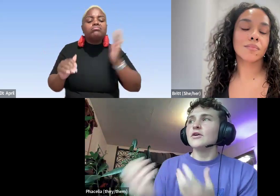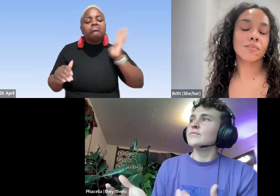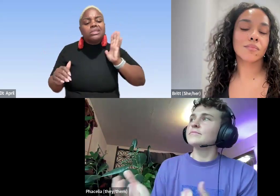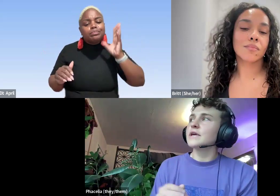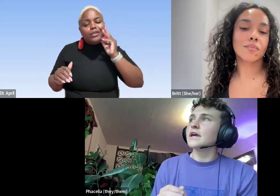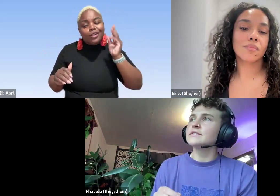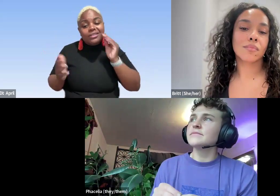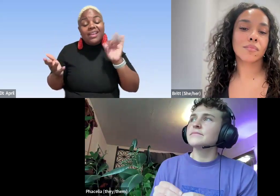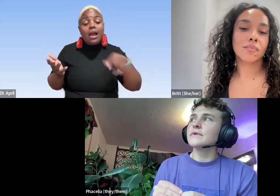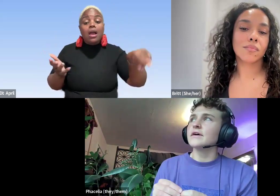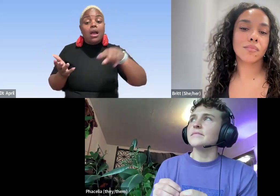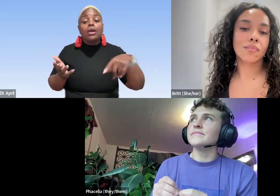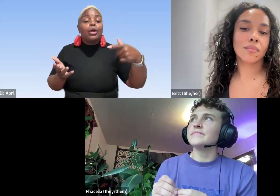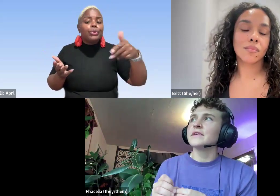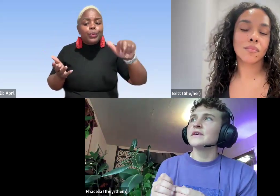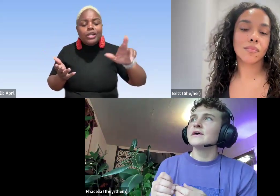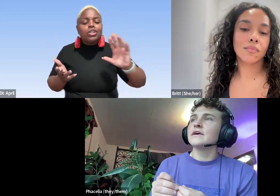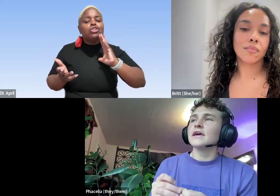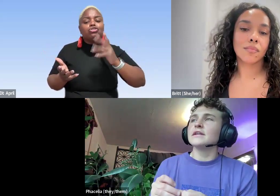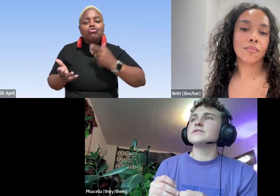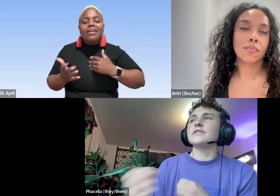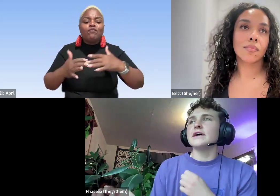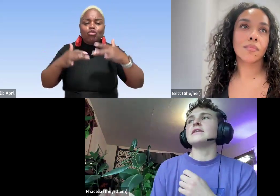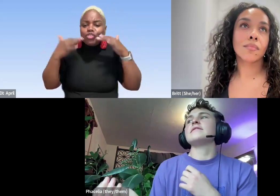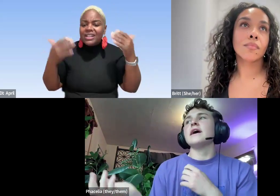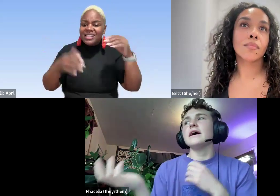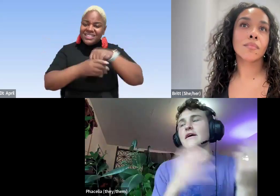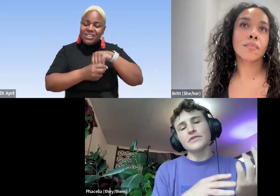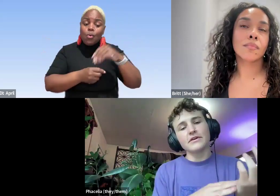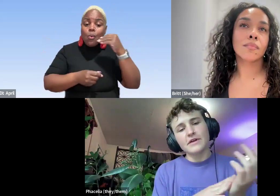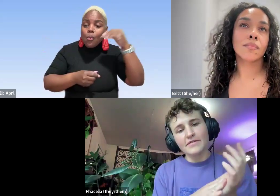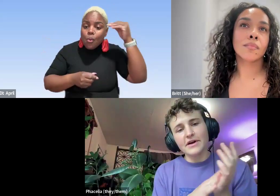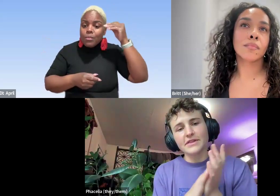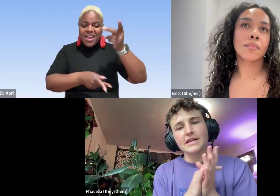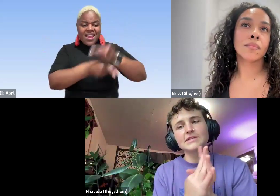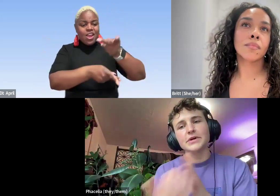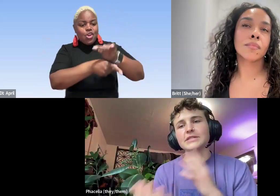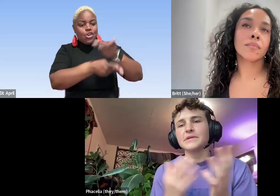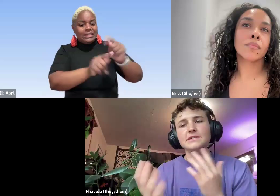in-home care team. Um, and so then I, after, after having that experience,